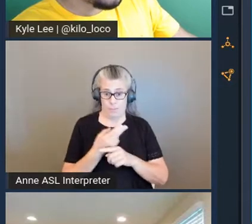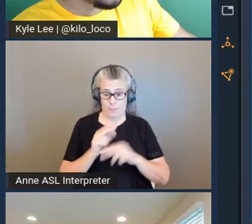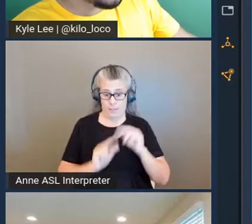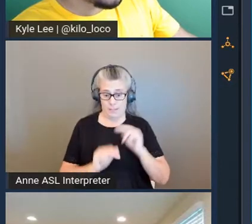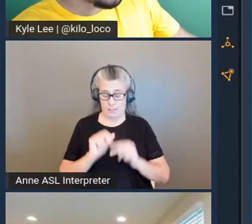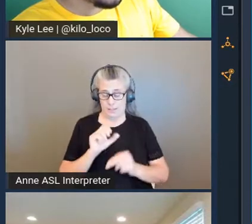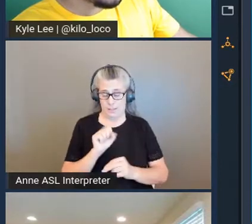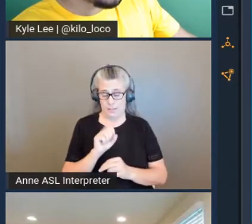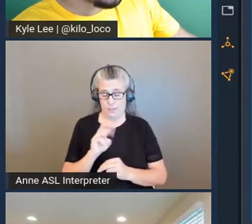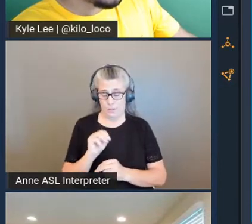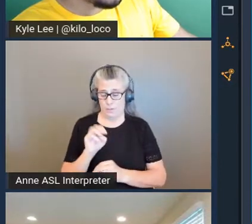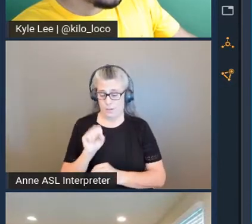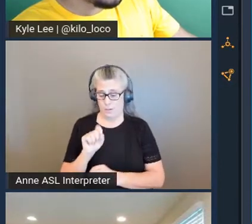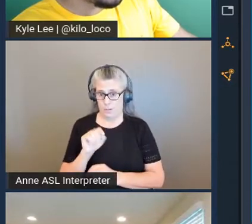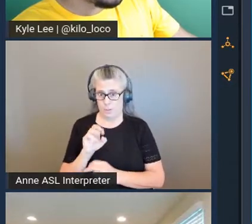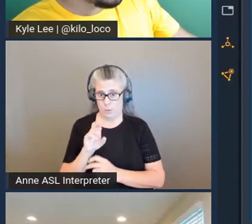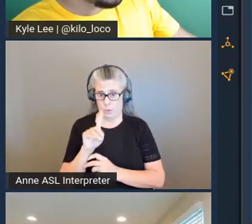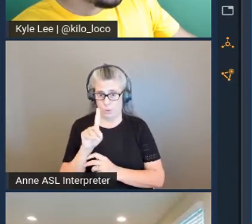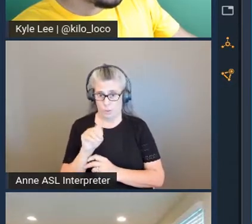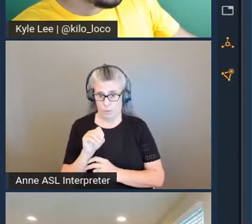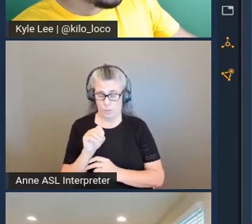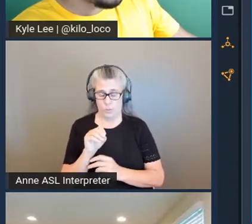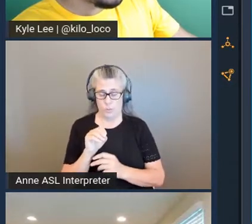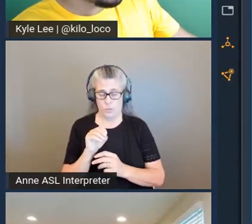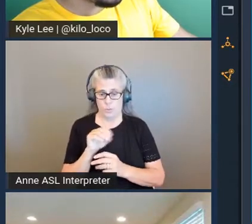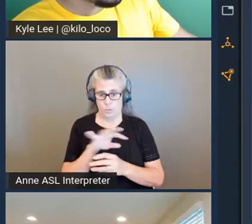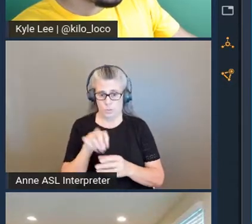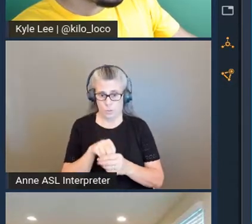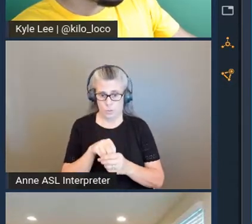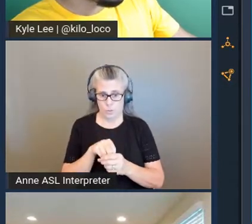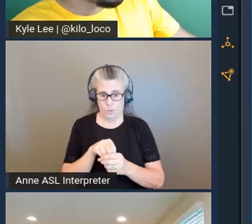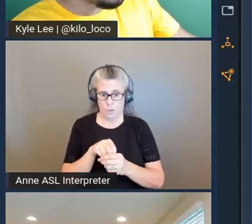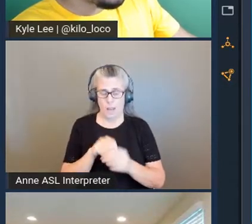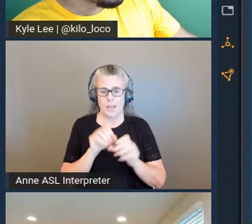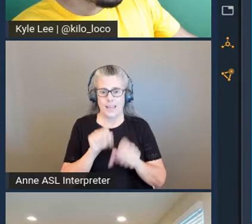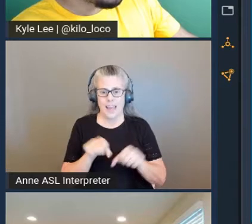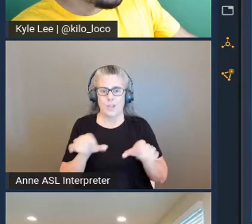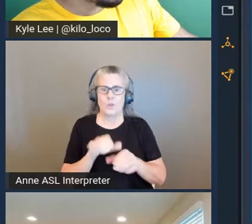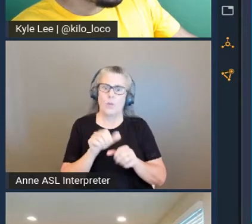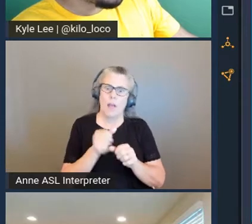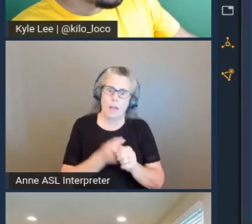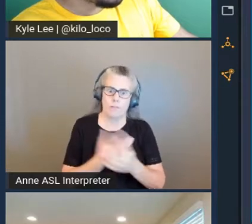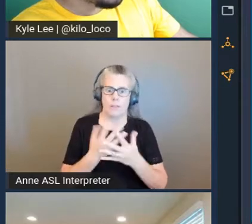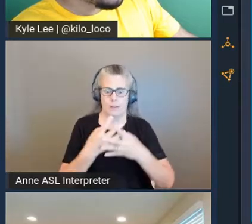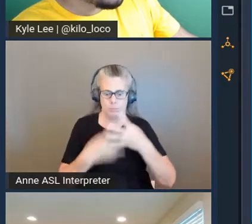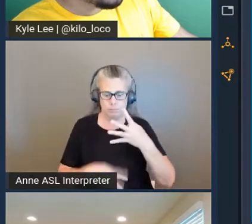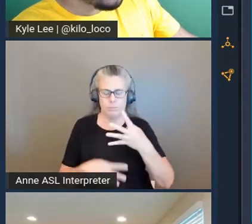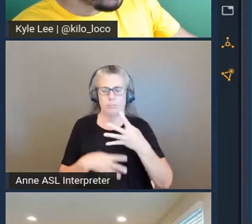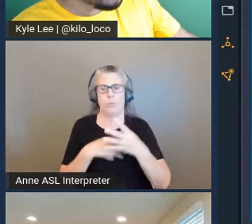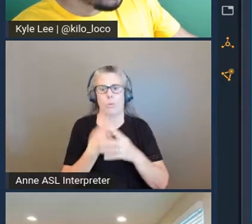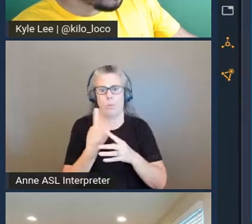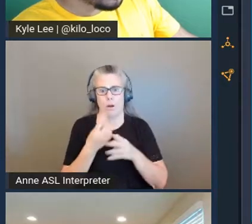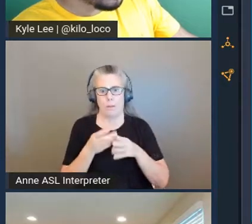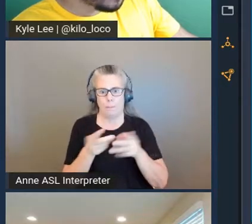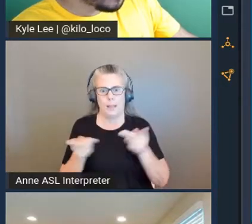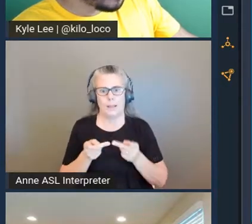where you can perform all of your interactive data engineering and data science workflows. And that's really the motivation for,